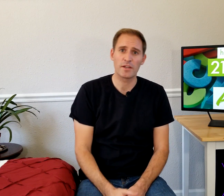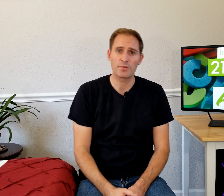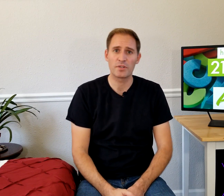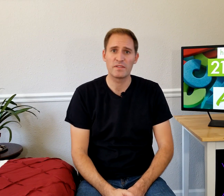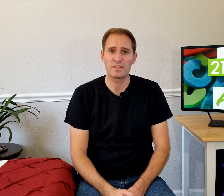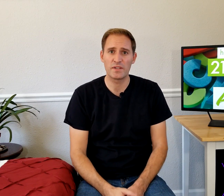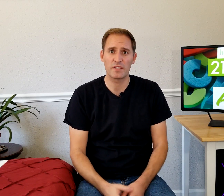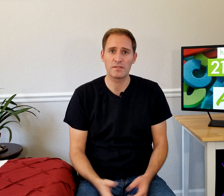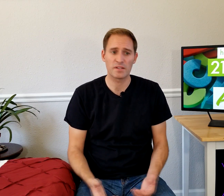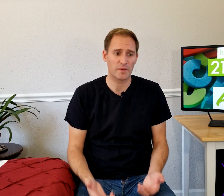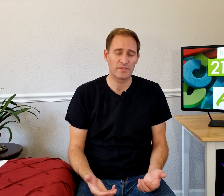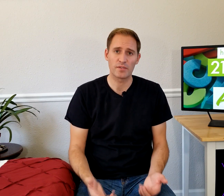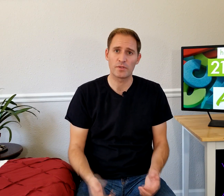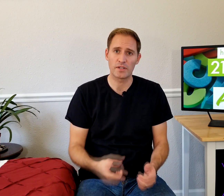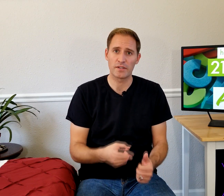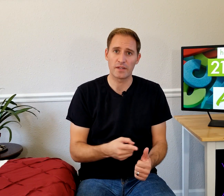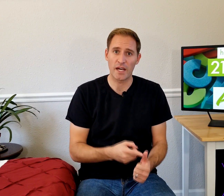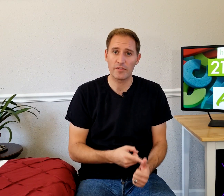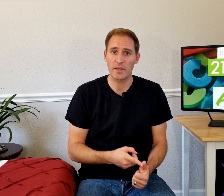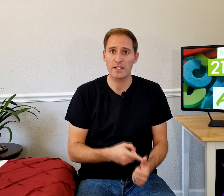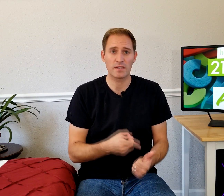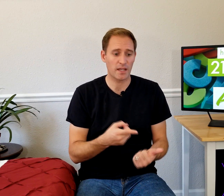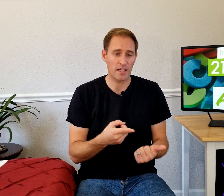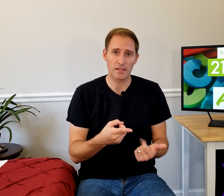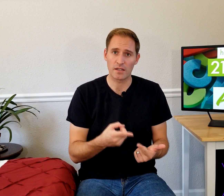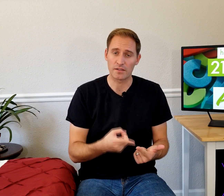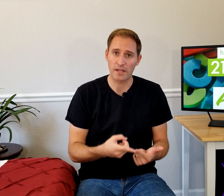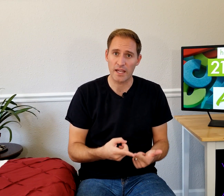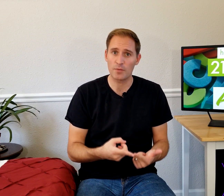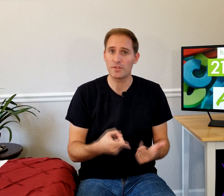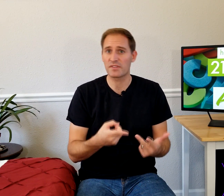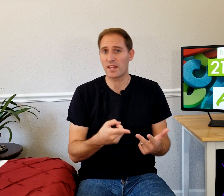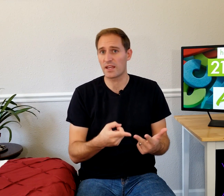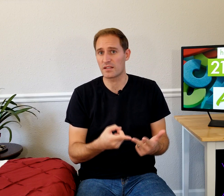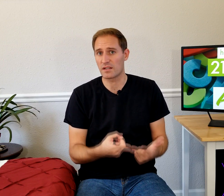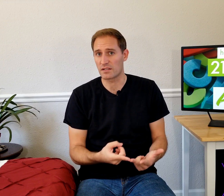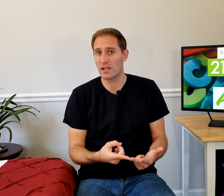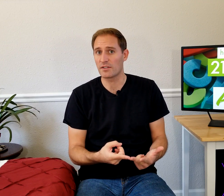other previous videos, I've done one on the alphabet, and on animals, and on Colors,